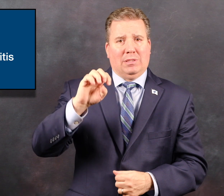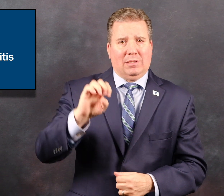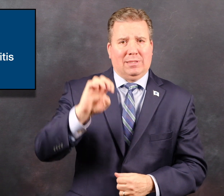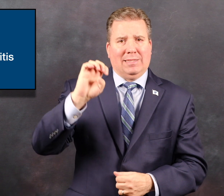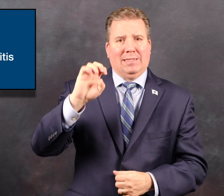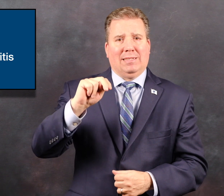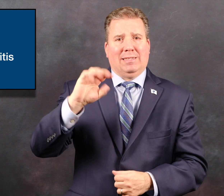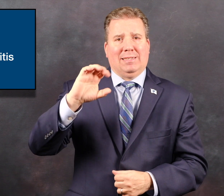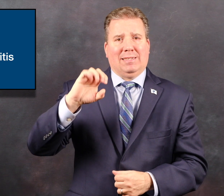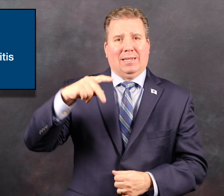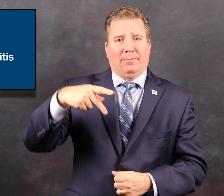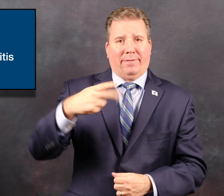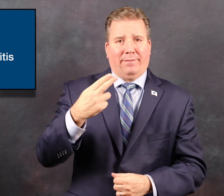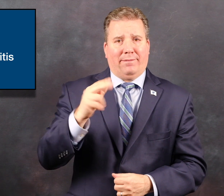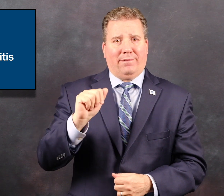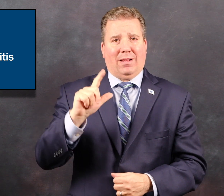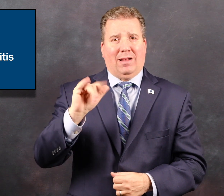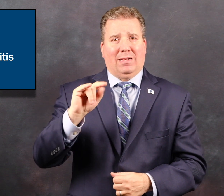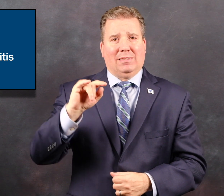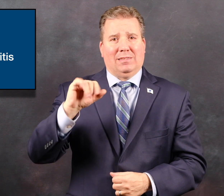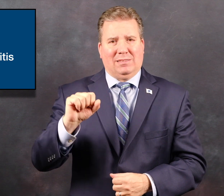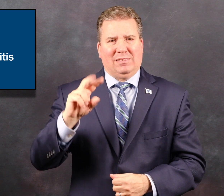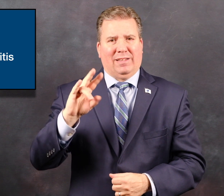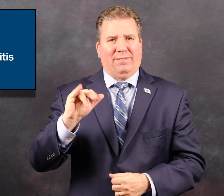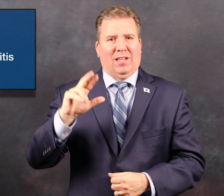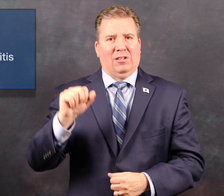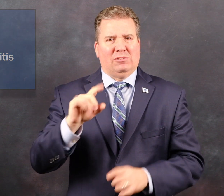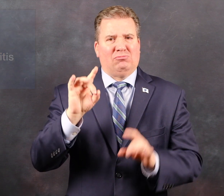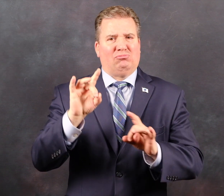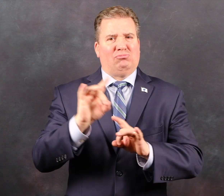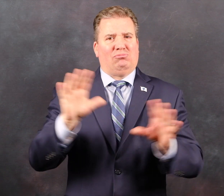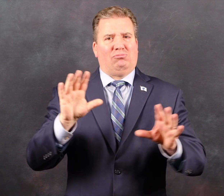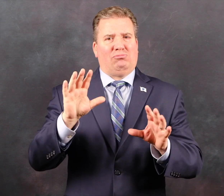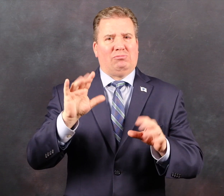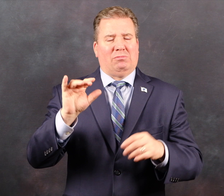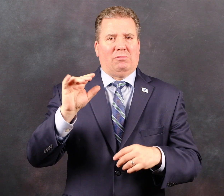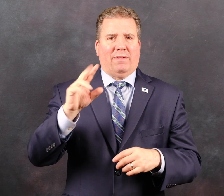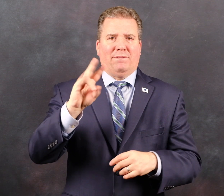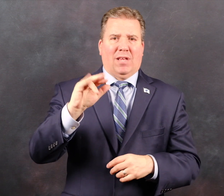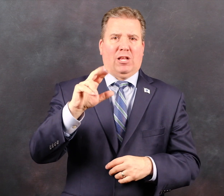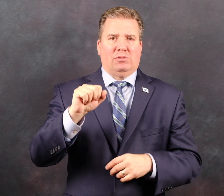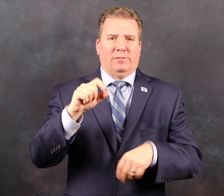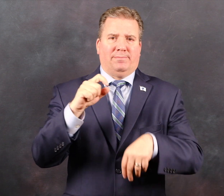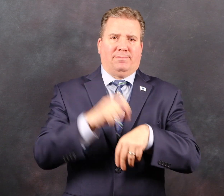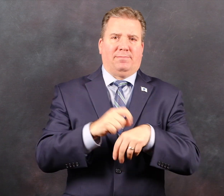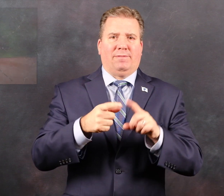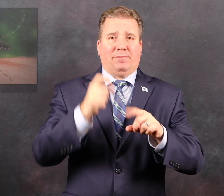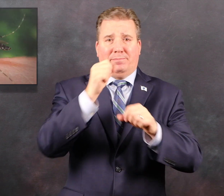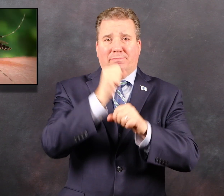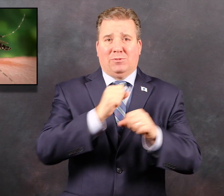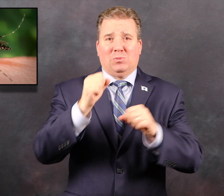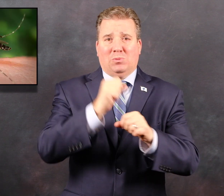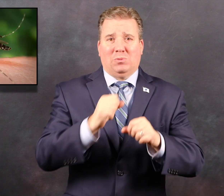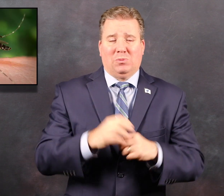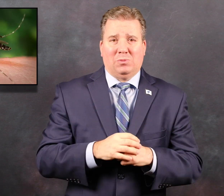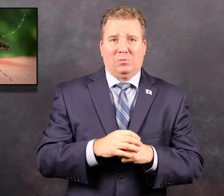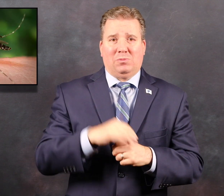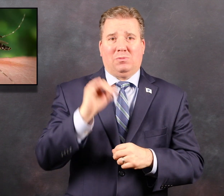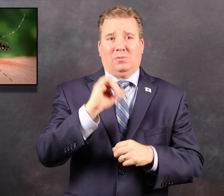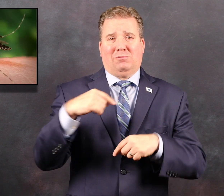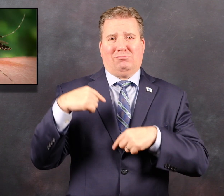or EEE virus, which is a serious viral disease transmitted by the bite of an infected mosquito.